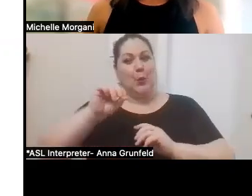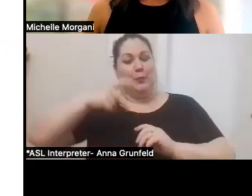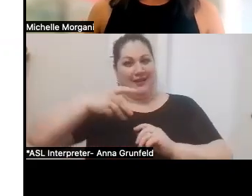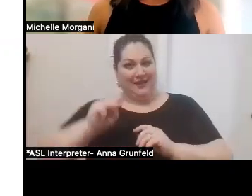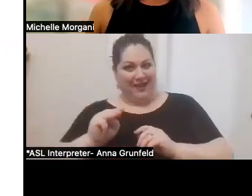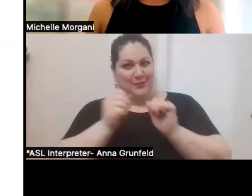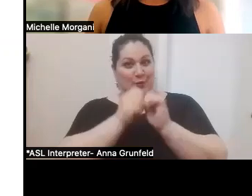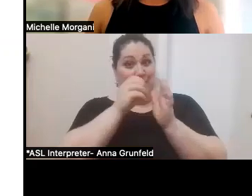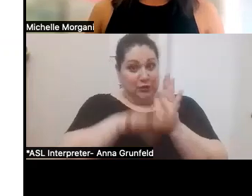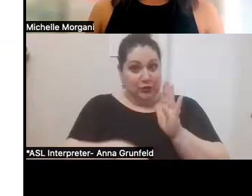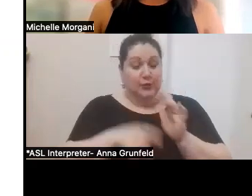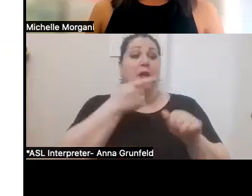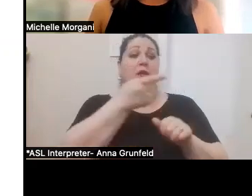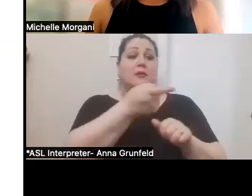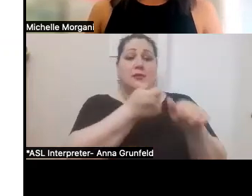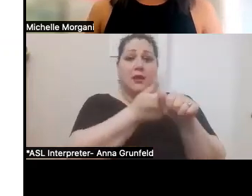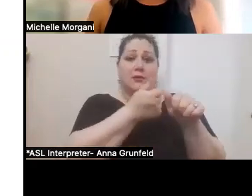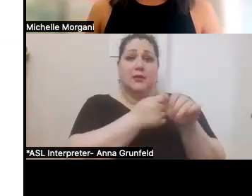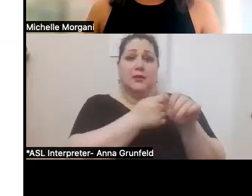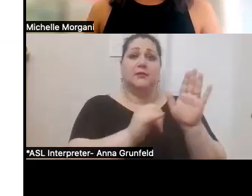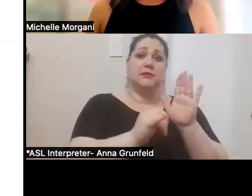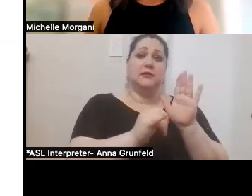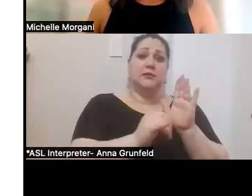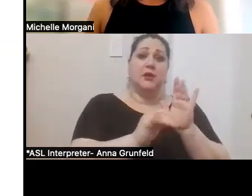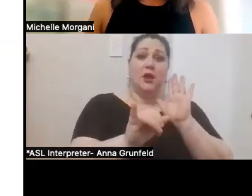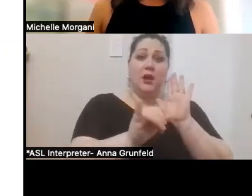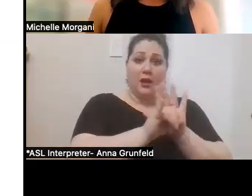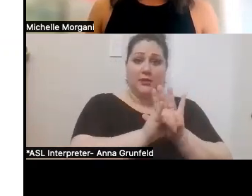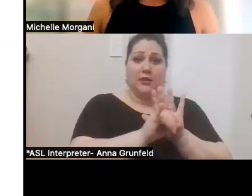biggest concern was around getting their documentation completed in a timely way.